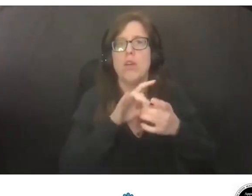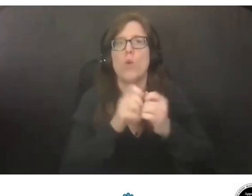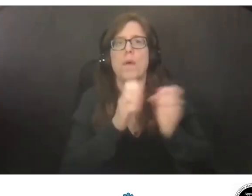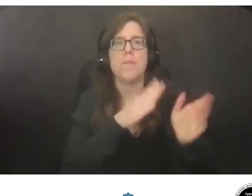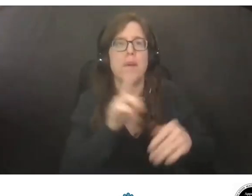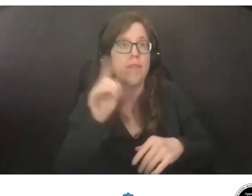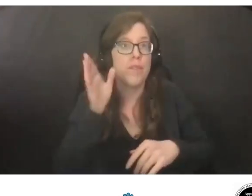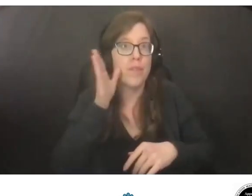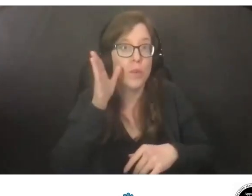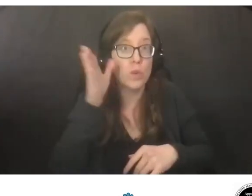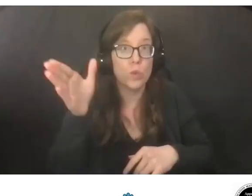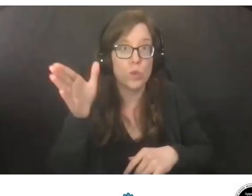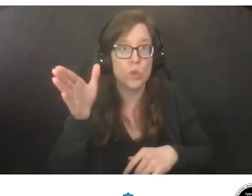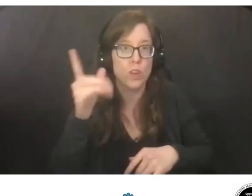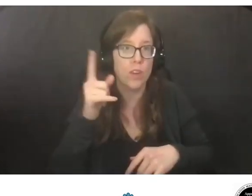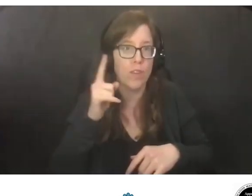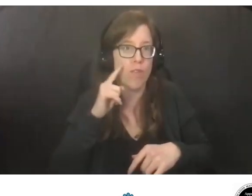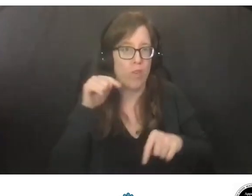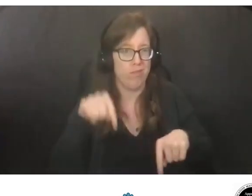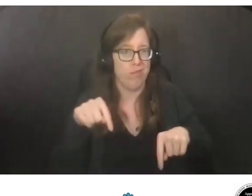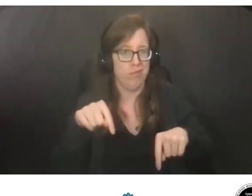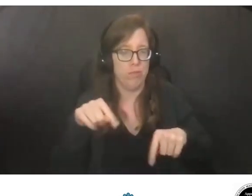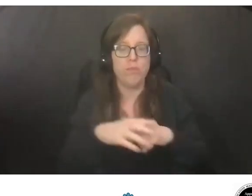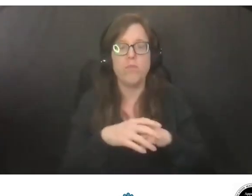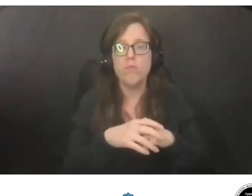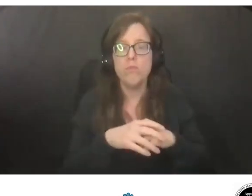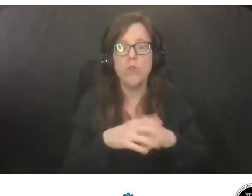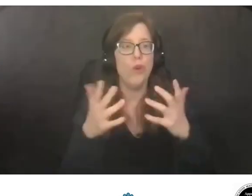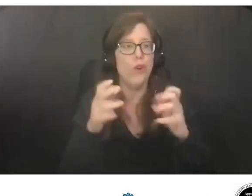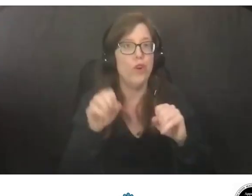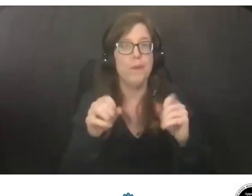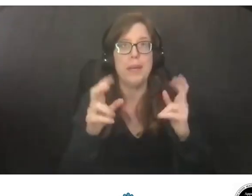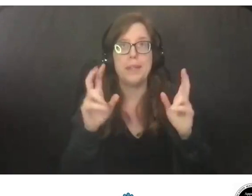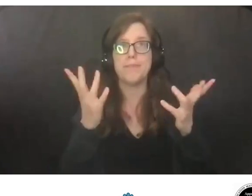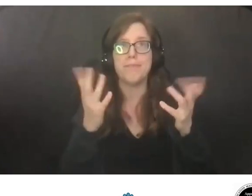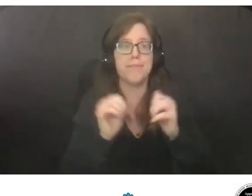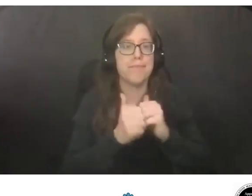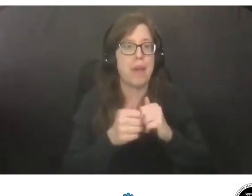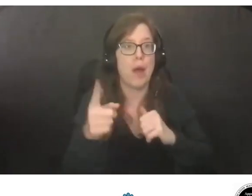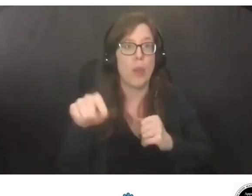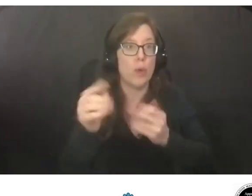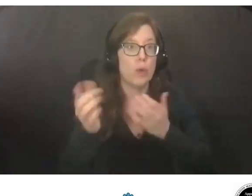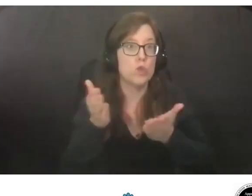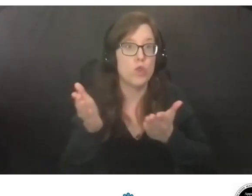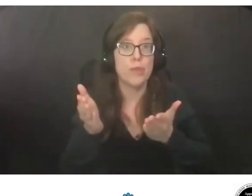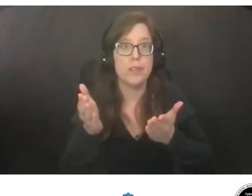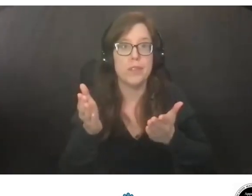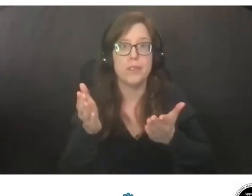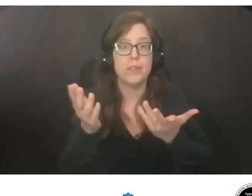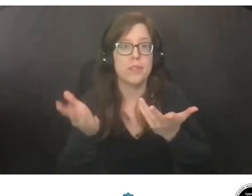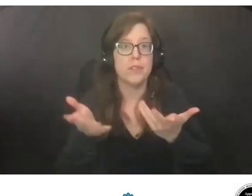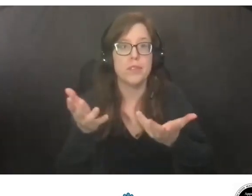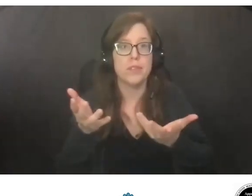the Future part of this, it can be, how do those services work in